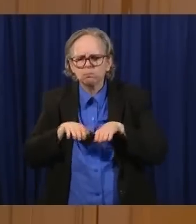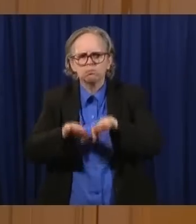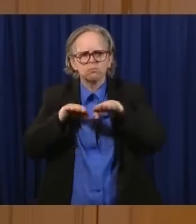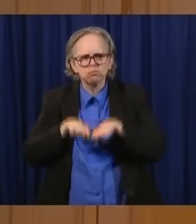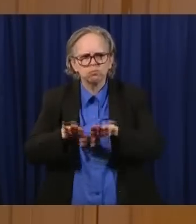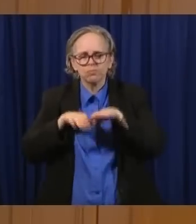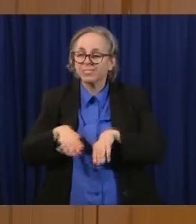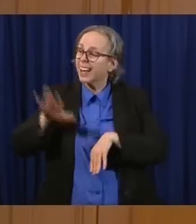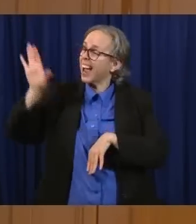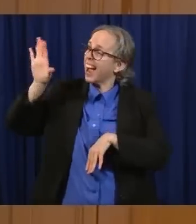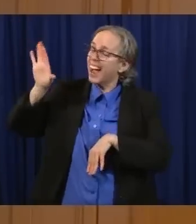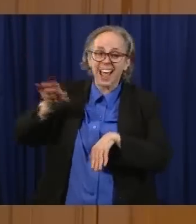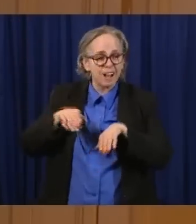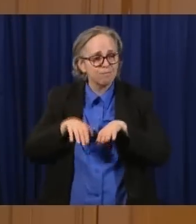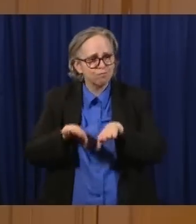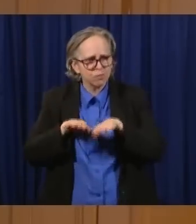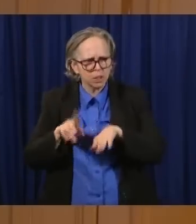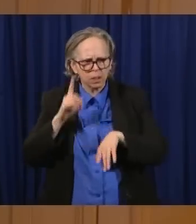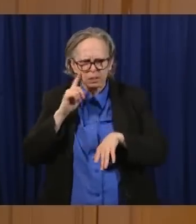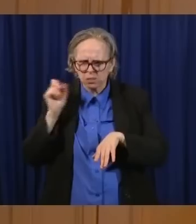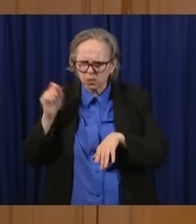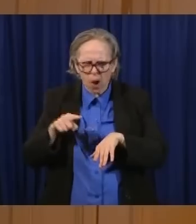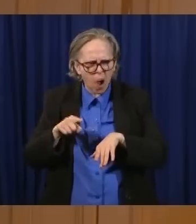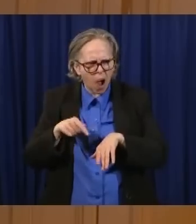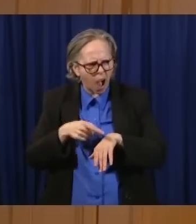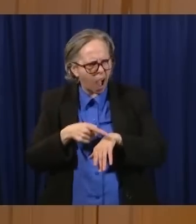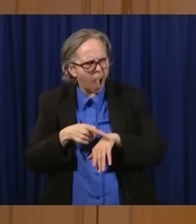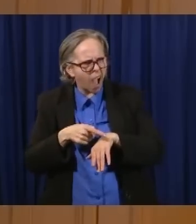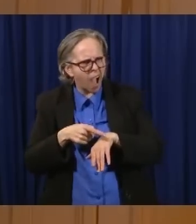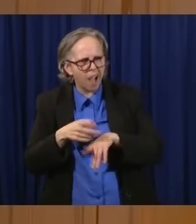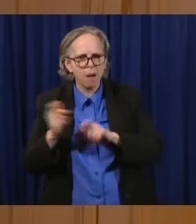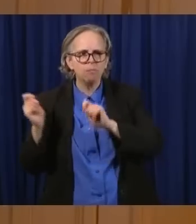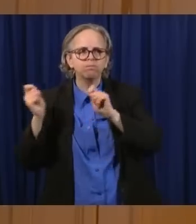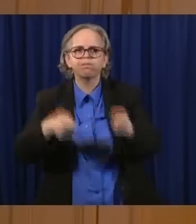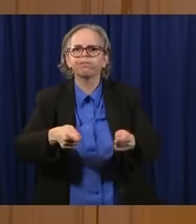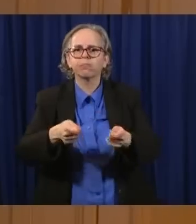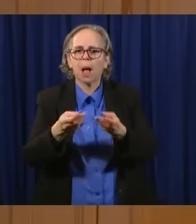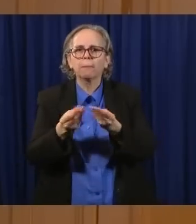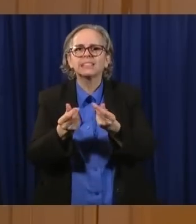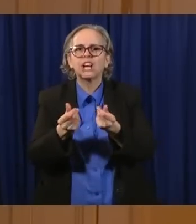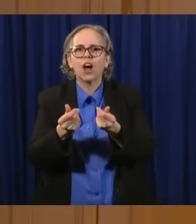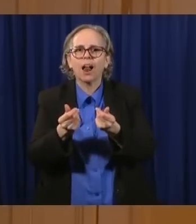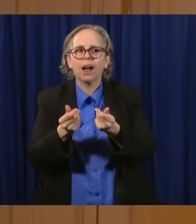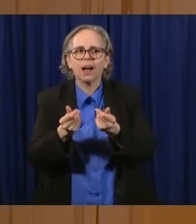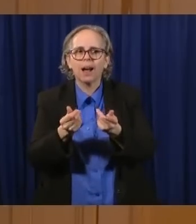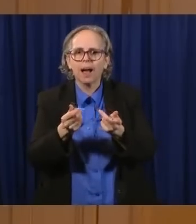AND THE E LAST ELASTIC THAT GOES AROUND. THE WINDOW WAS OPEN. THEY SAW SHE WAS WORKING ON